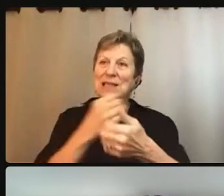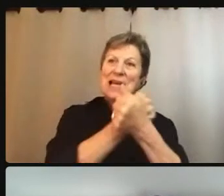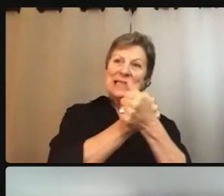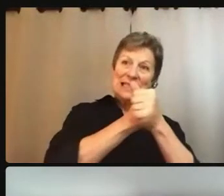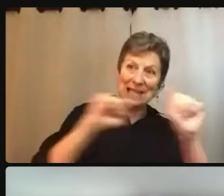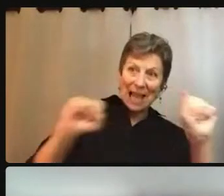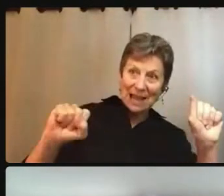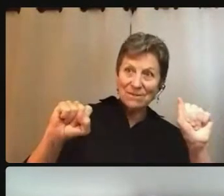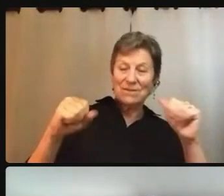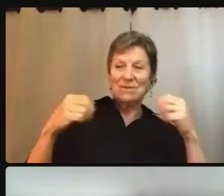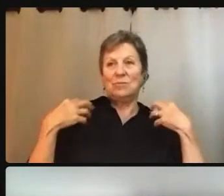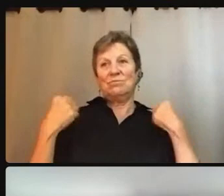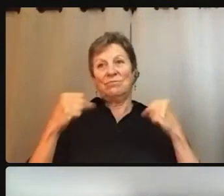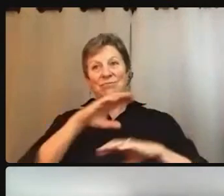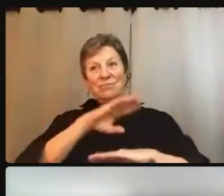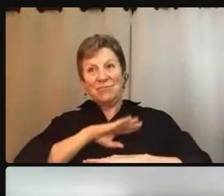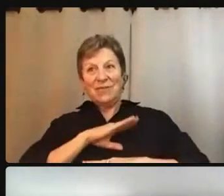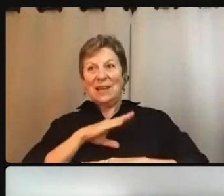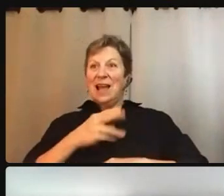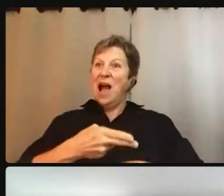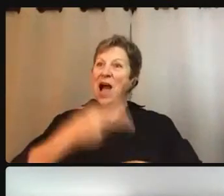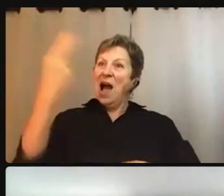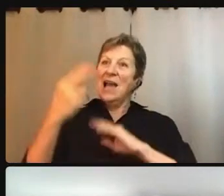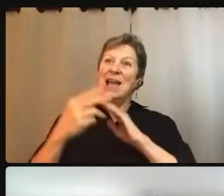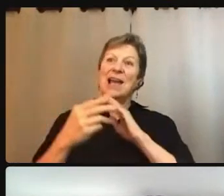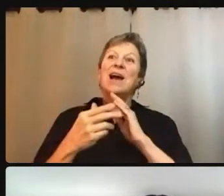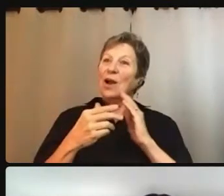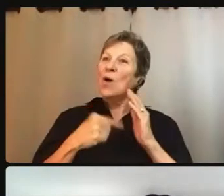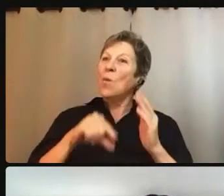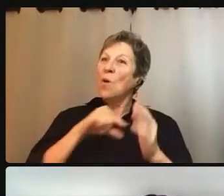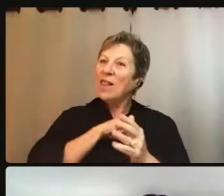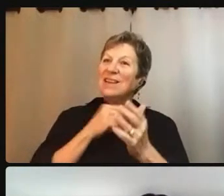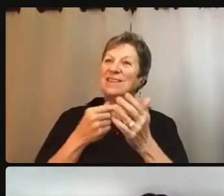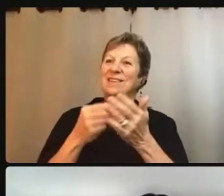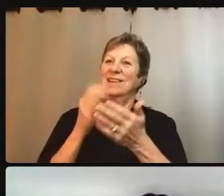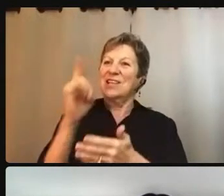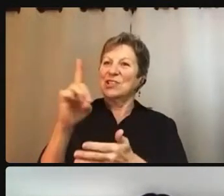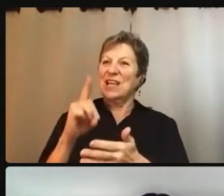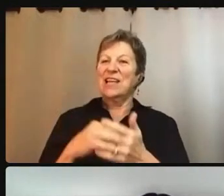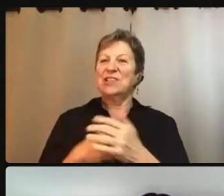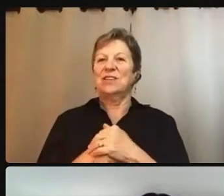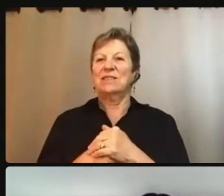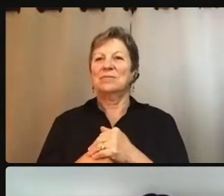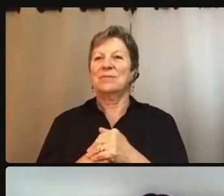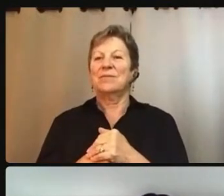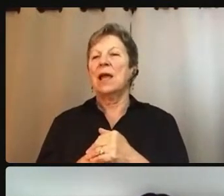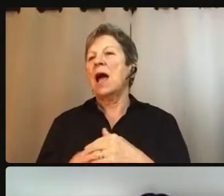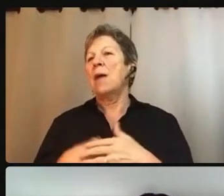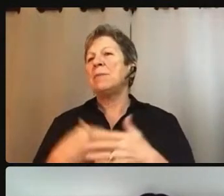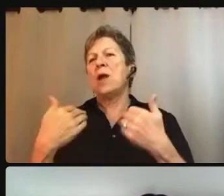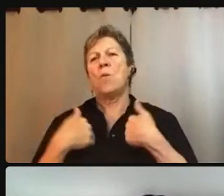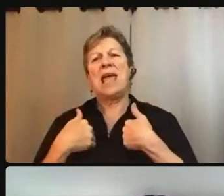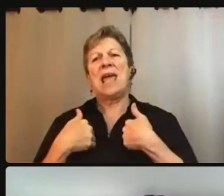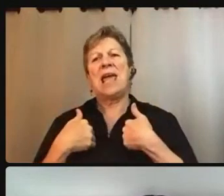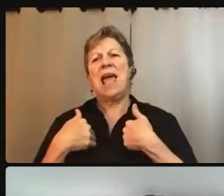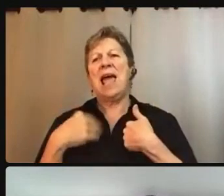SUPPORT ALL STUDENTS ON THEIR